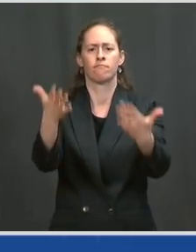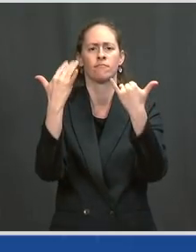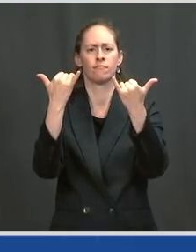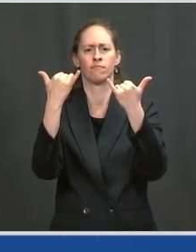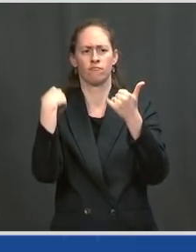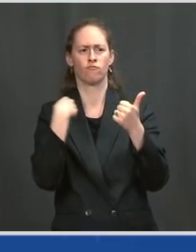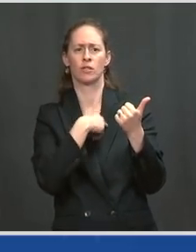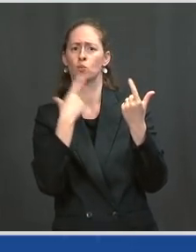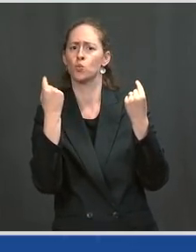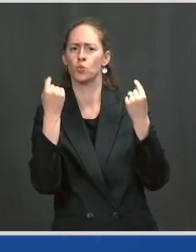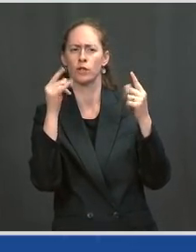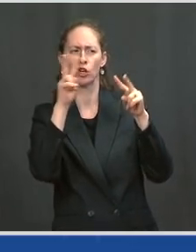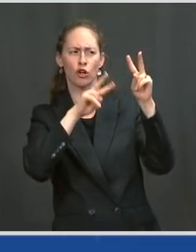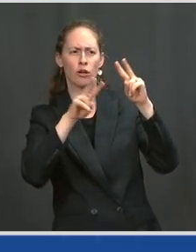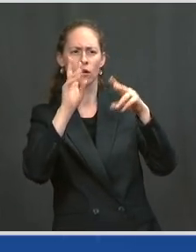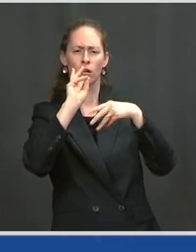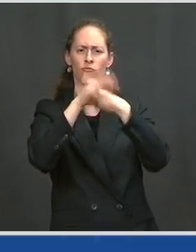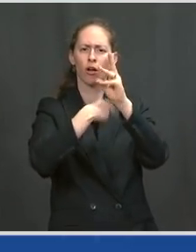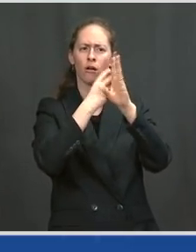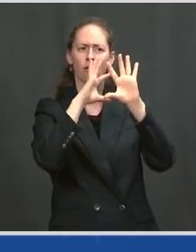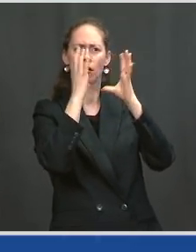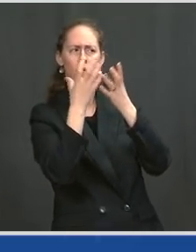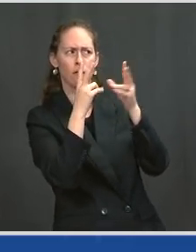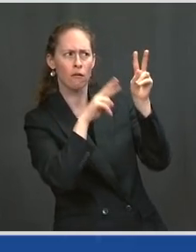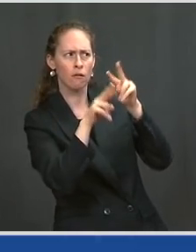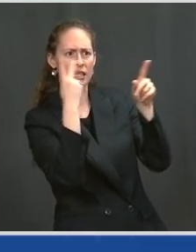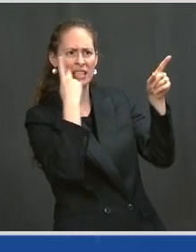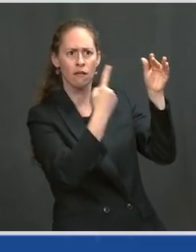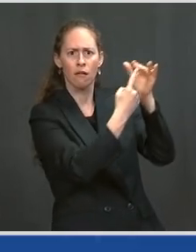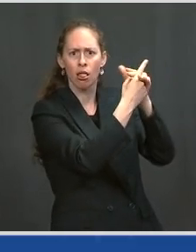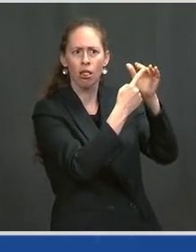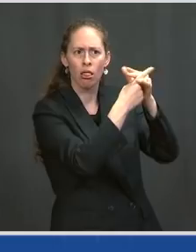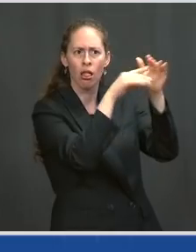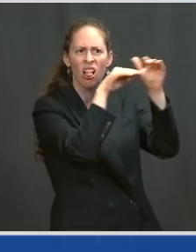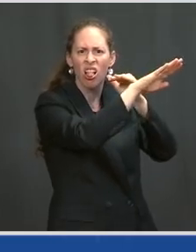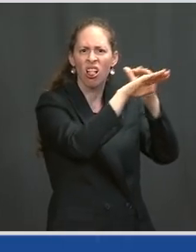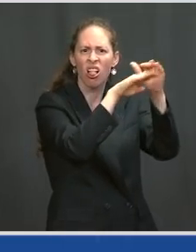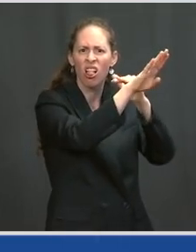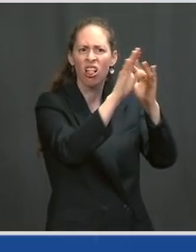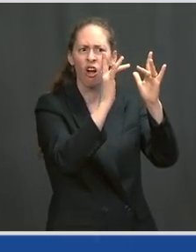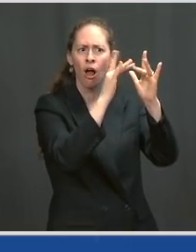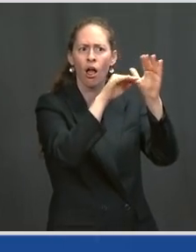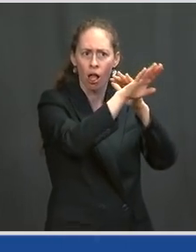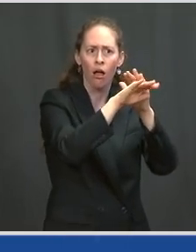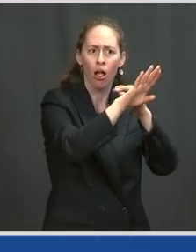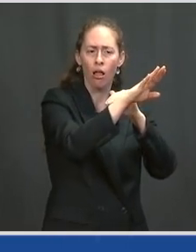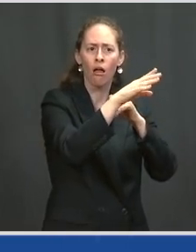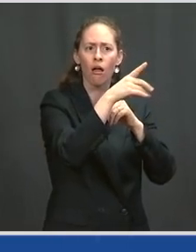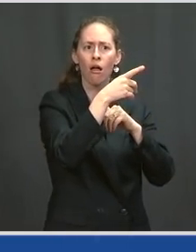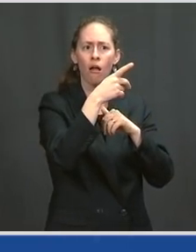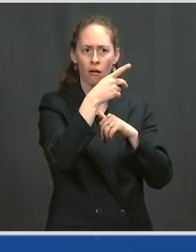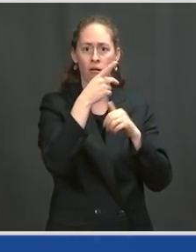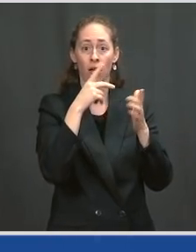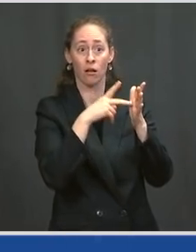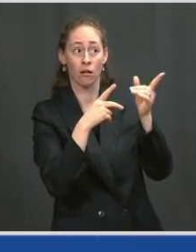to carry them out. My administration is also committed to safeguarding our critical infrastructure, which --